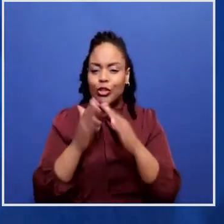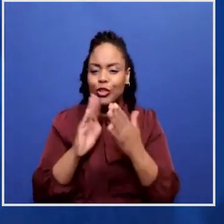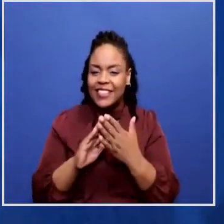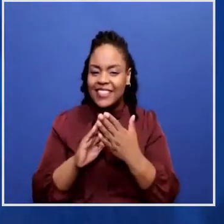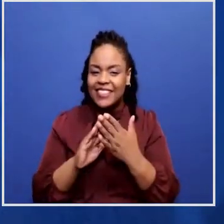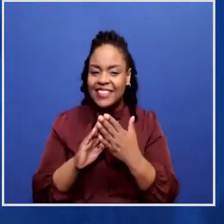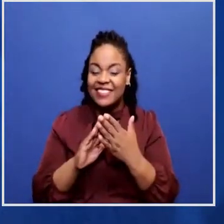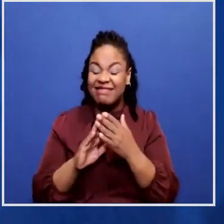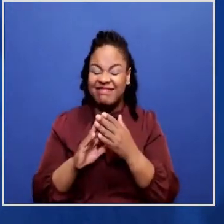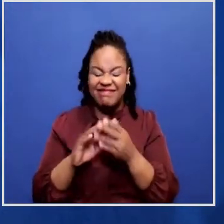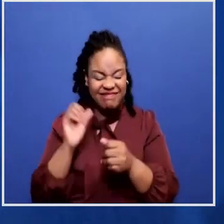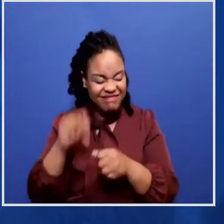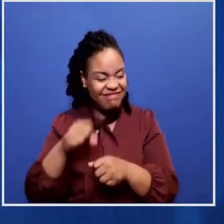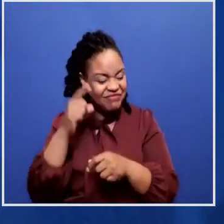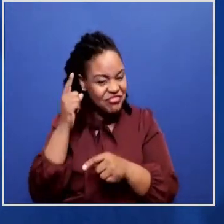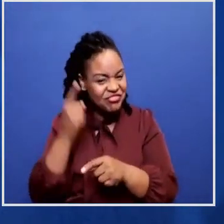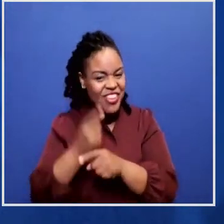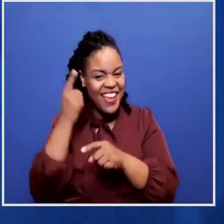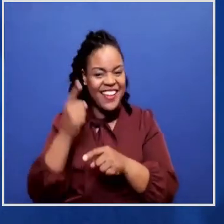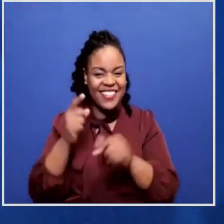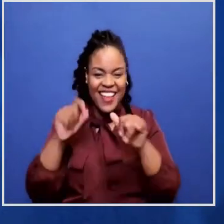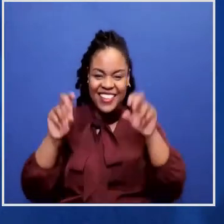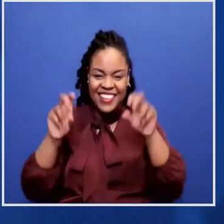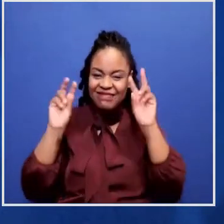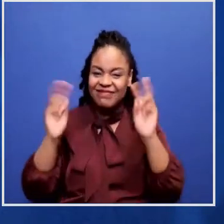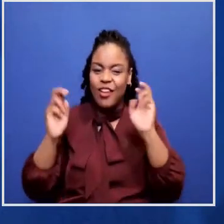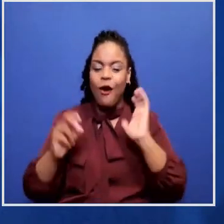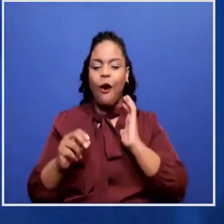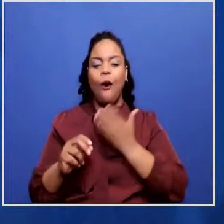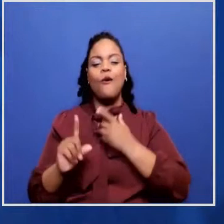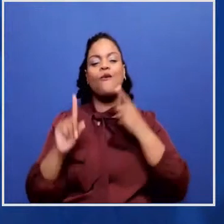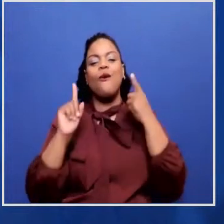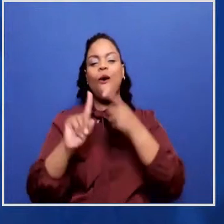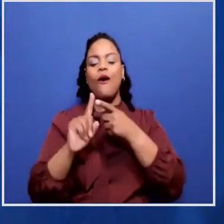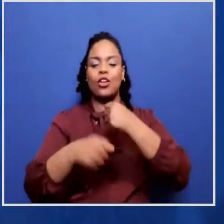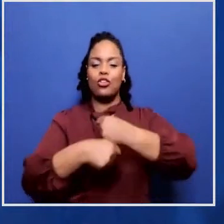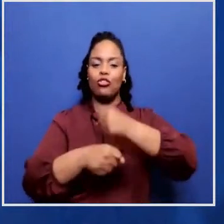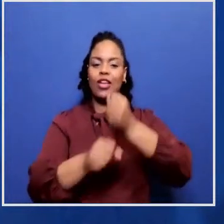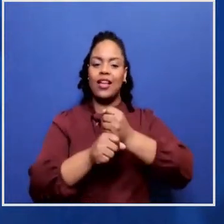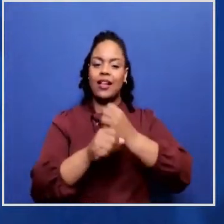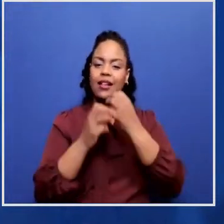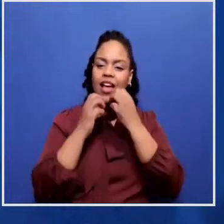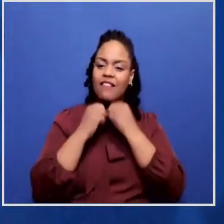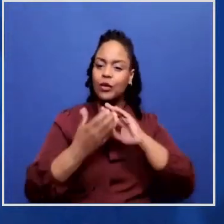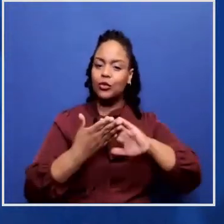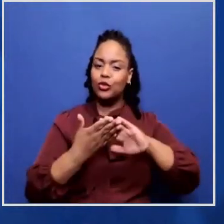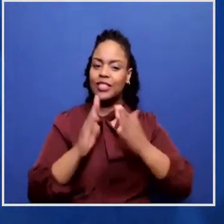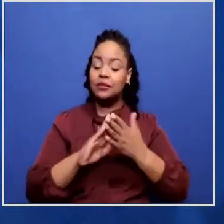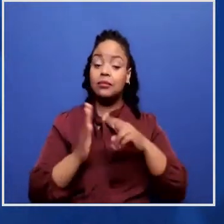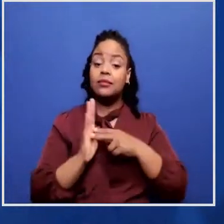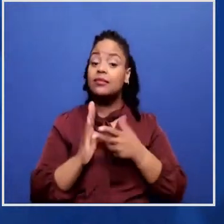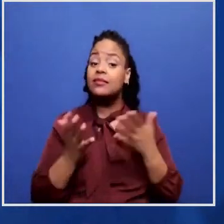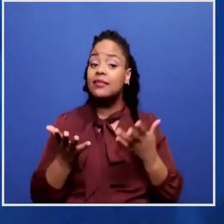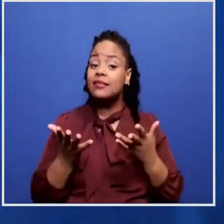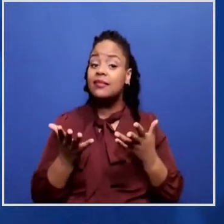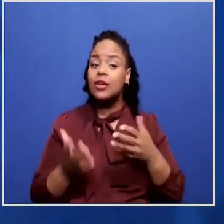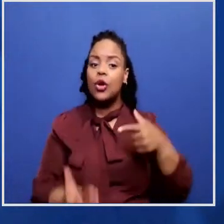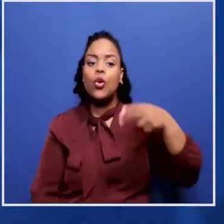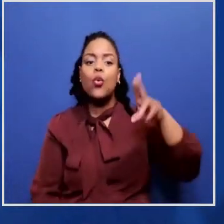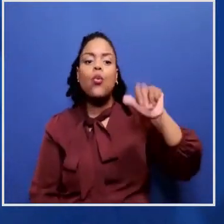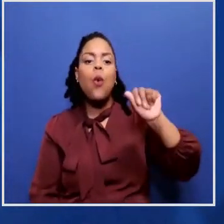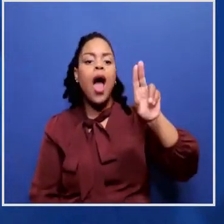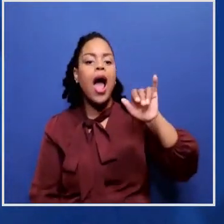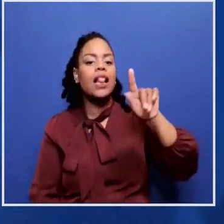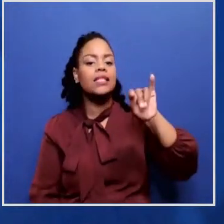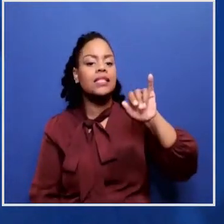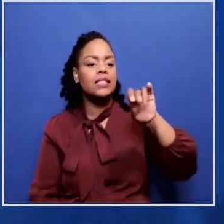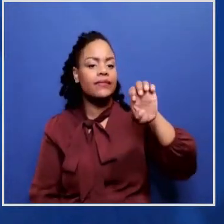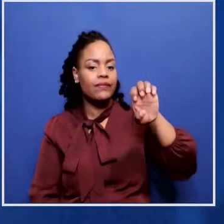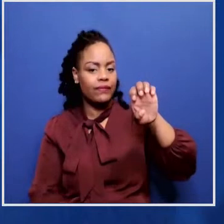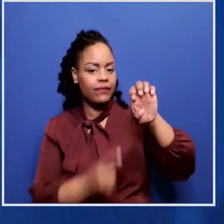CREATING A BELOVED COMMUNITY.